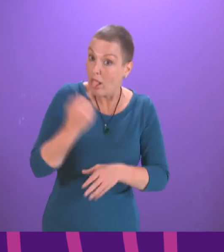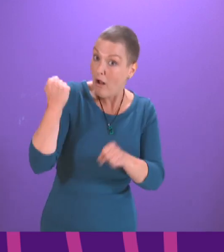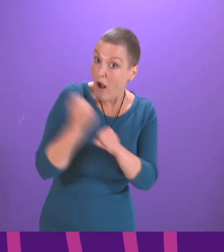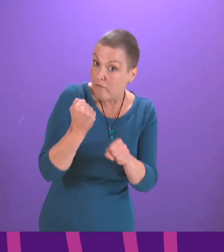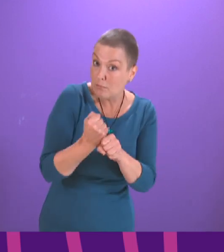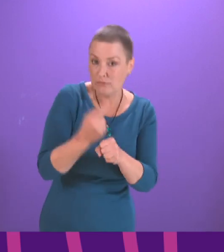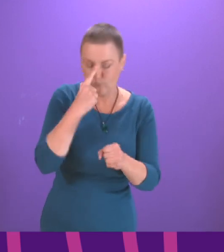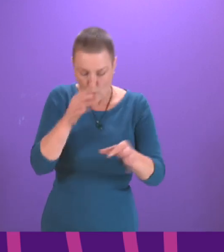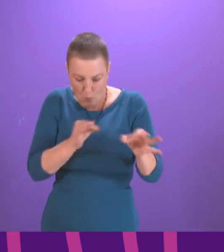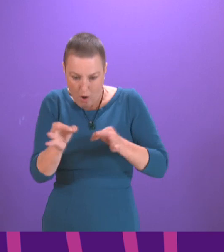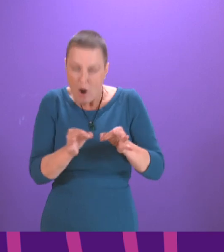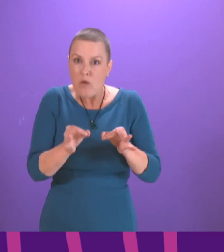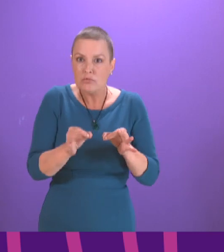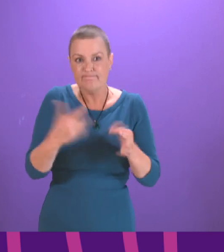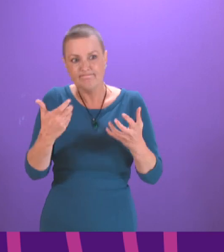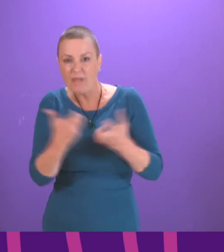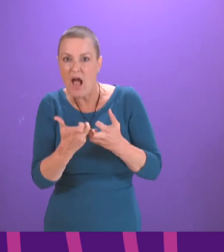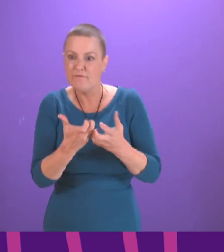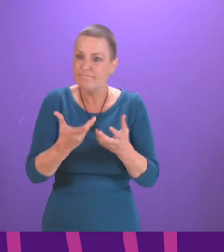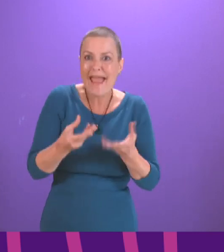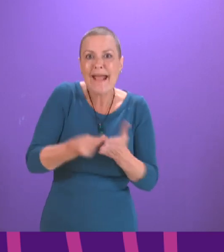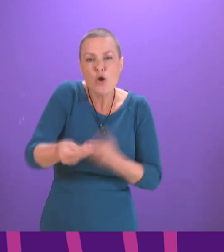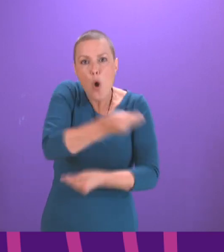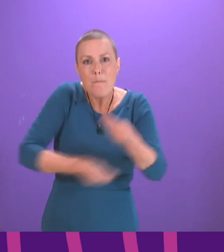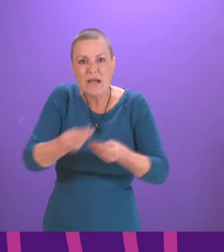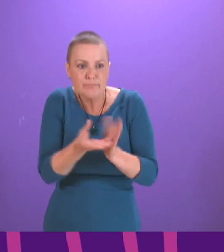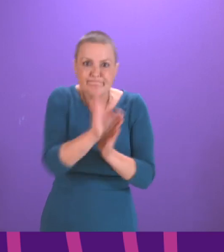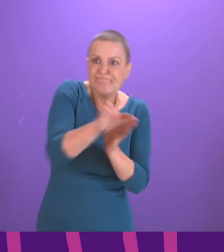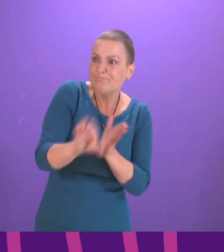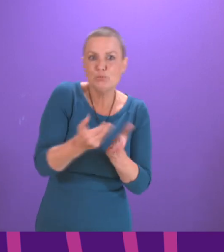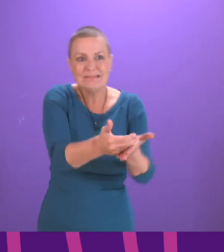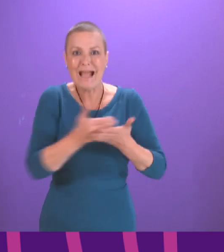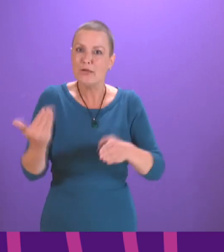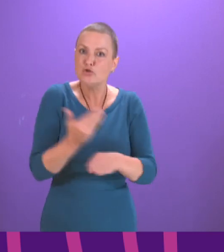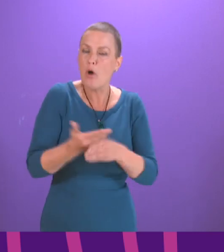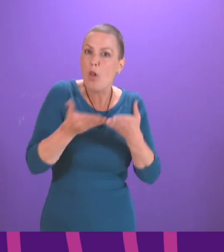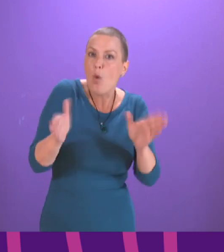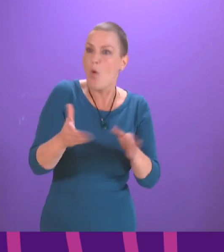economic measures to protect jobs, businesses and local public services, especially for